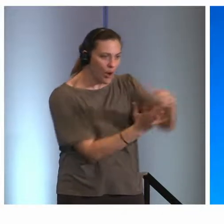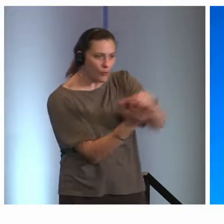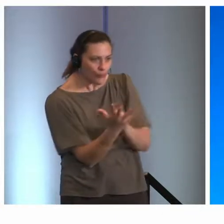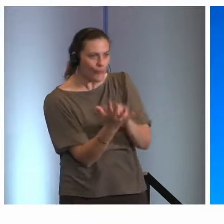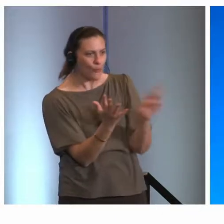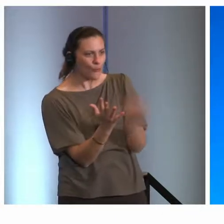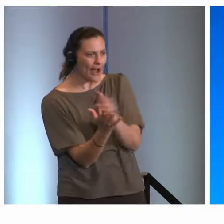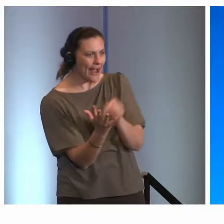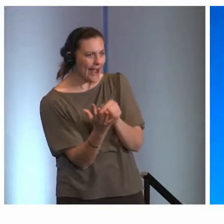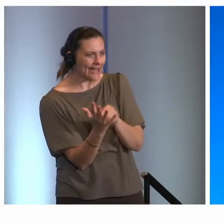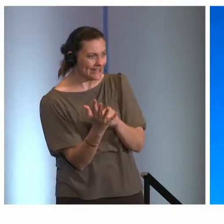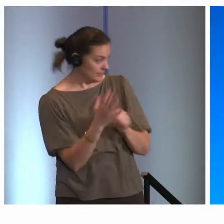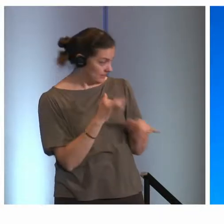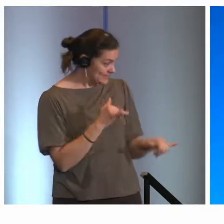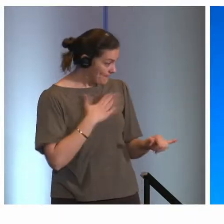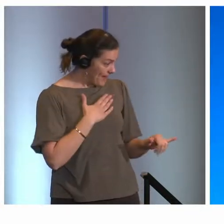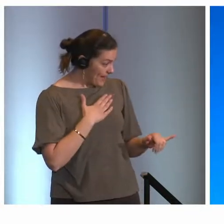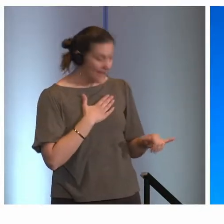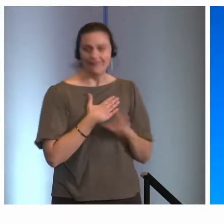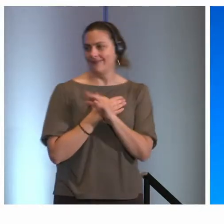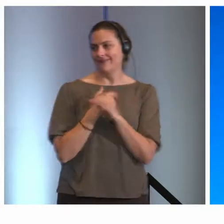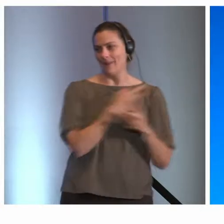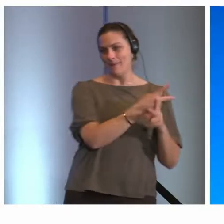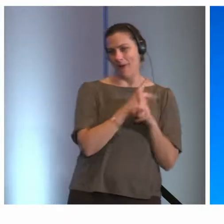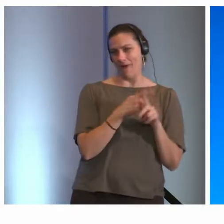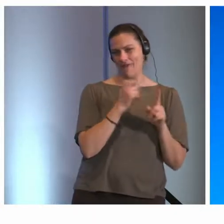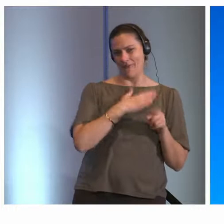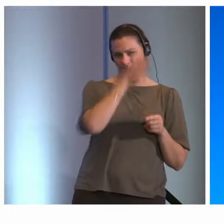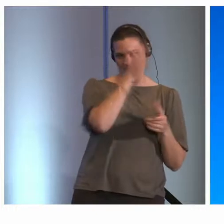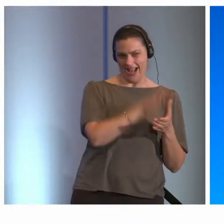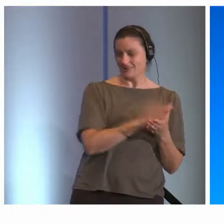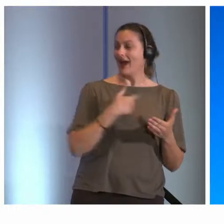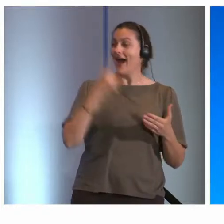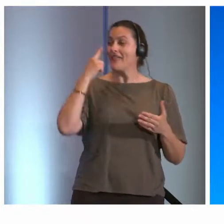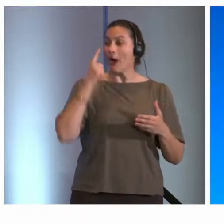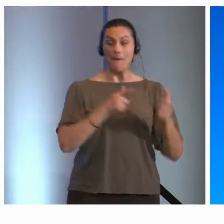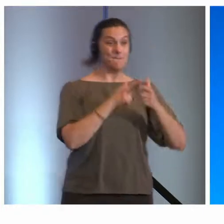left handed glove on her right hand -- Tari Hartman Squire: I borrowed this from my husband --